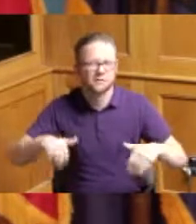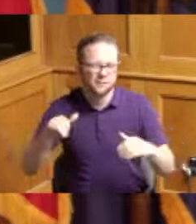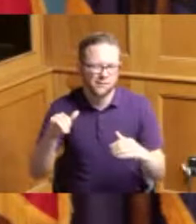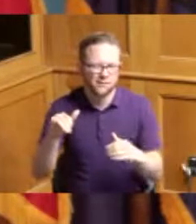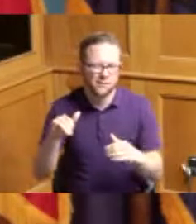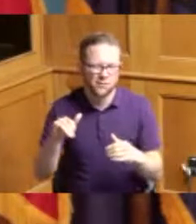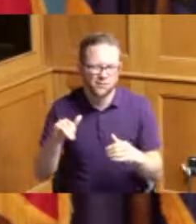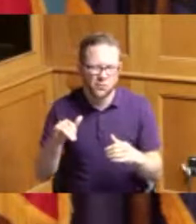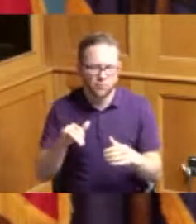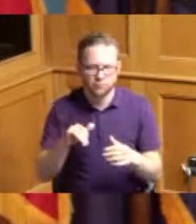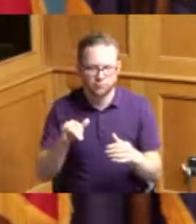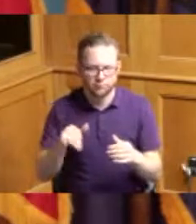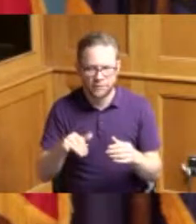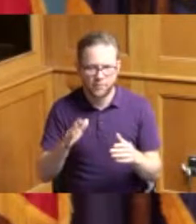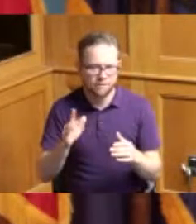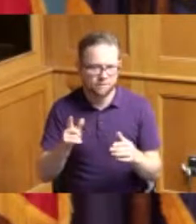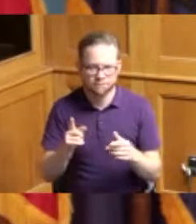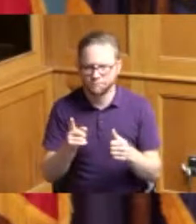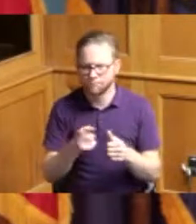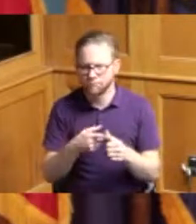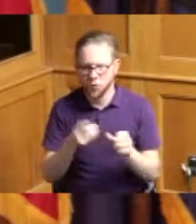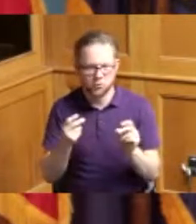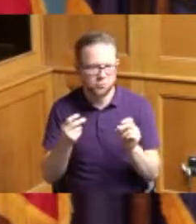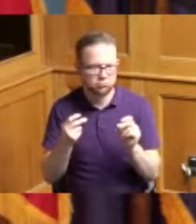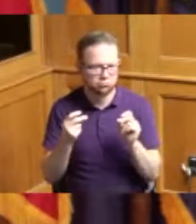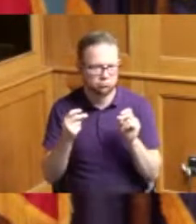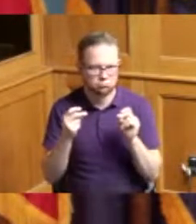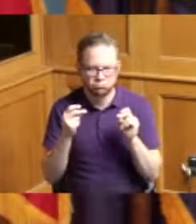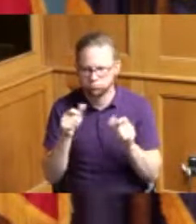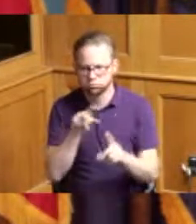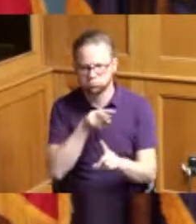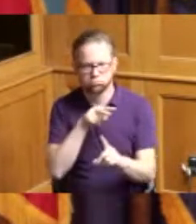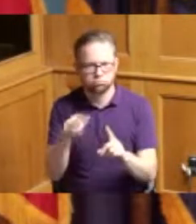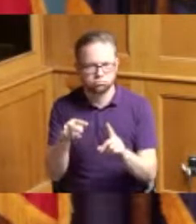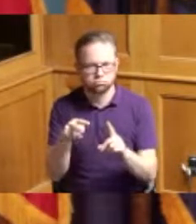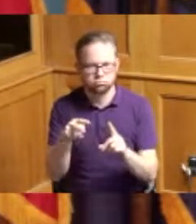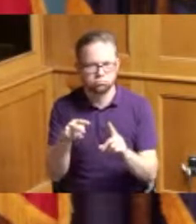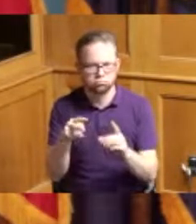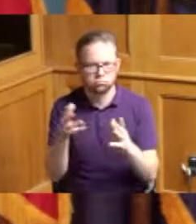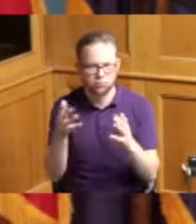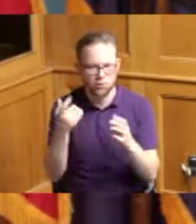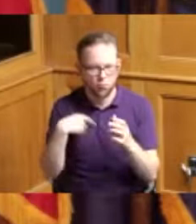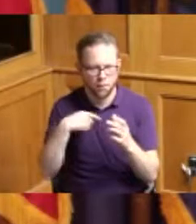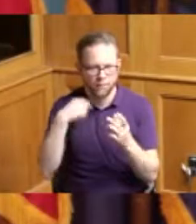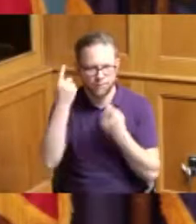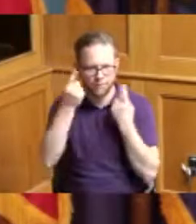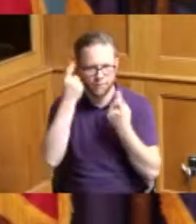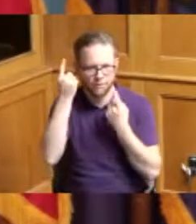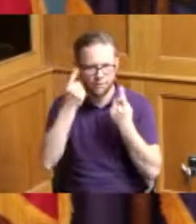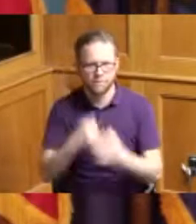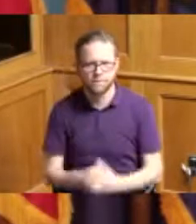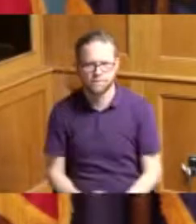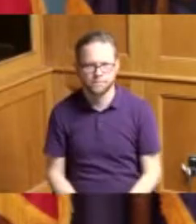first look I guess talk things that I would want us to to consider Madam President so I just want